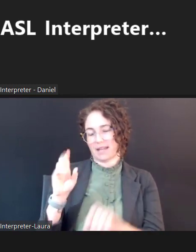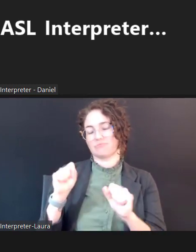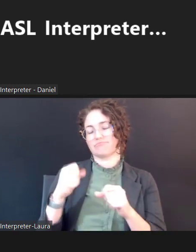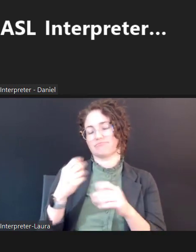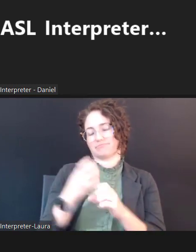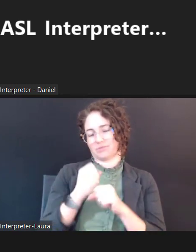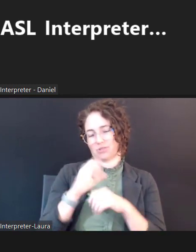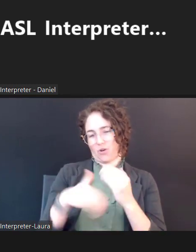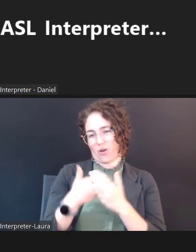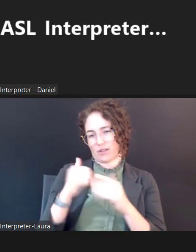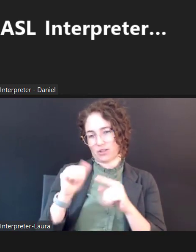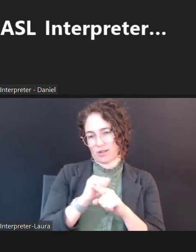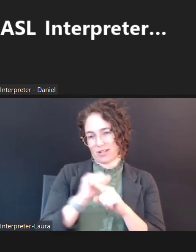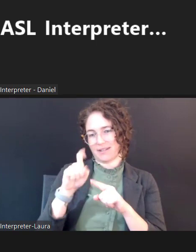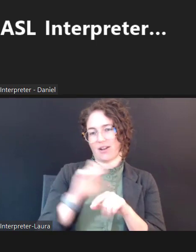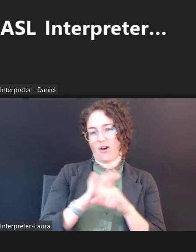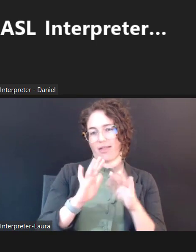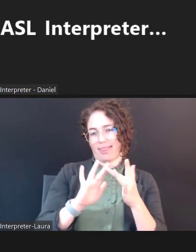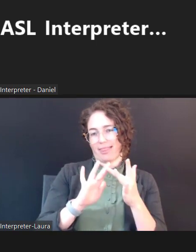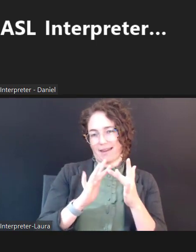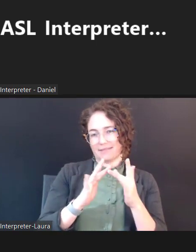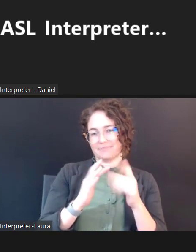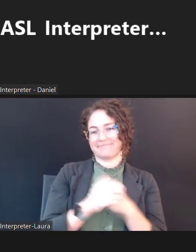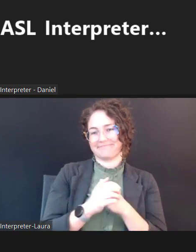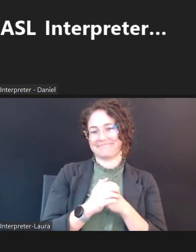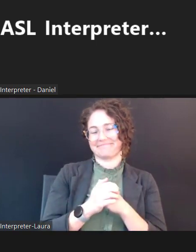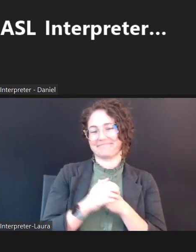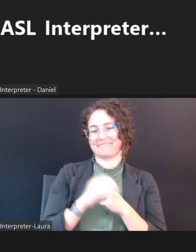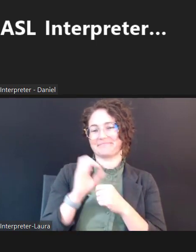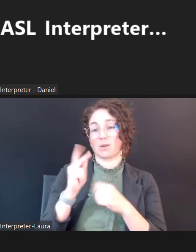have the training that you need online.